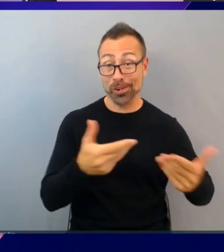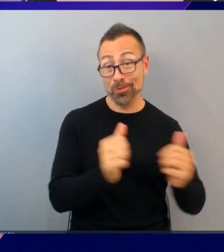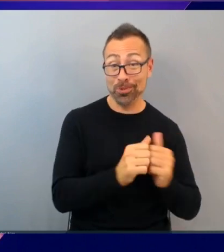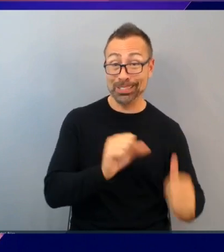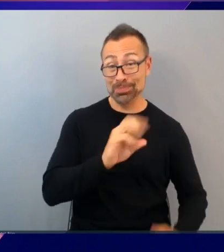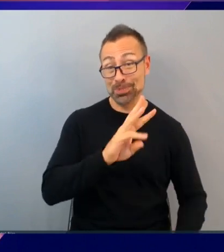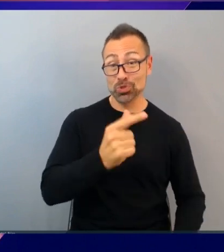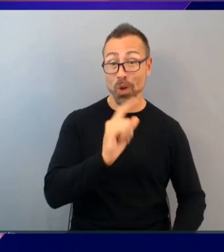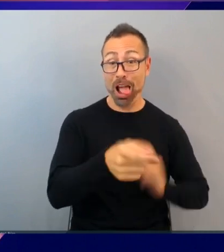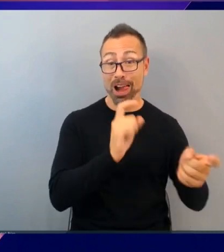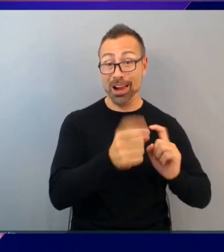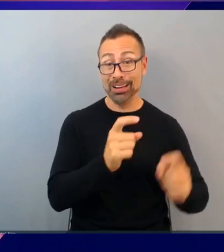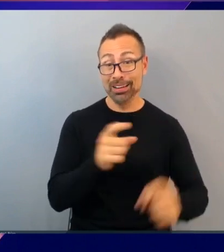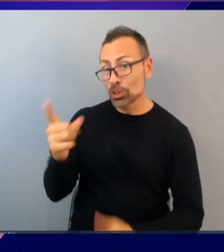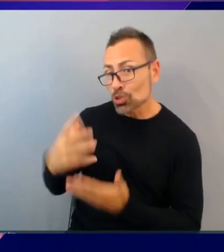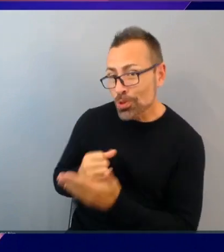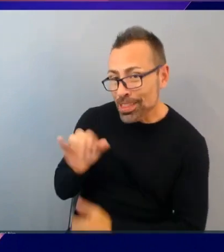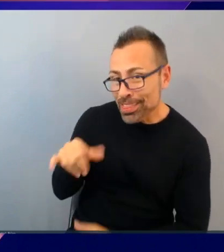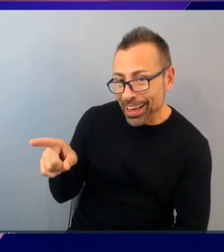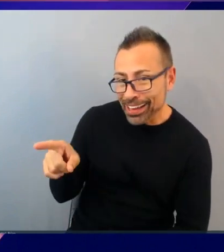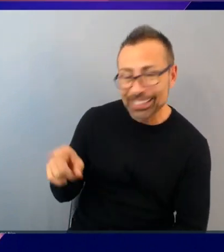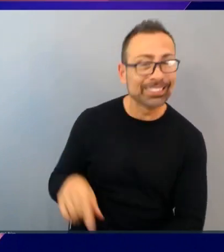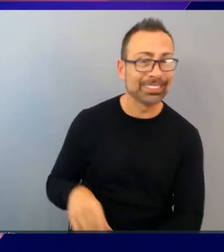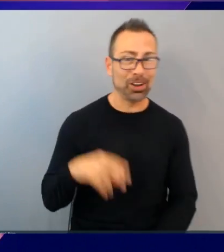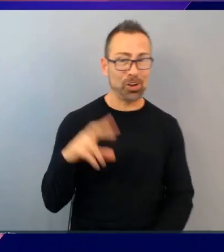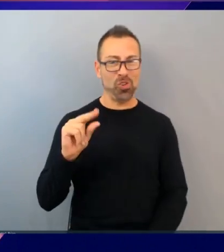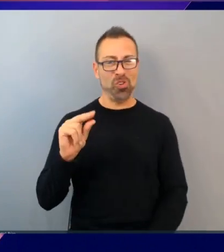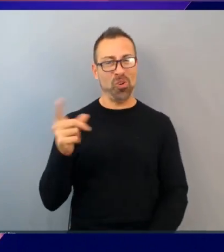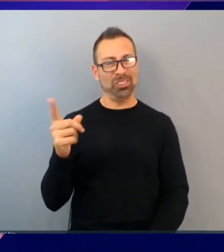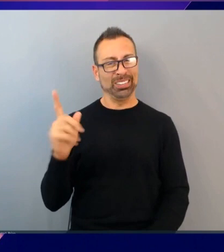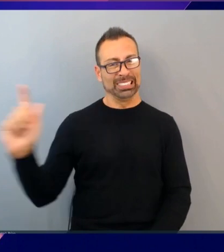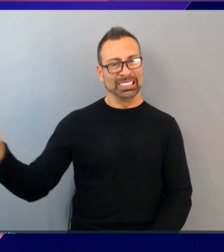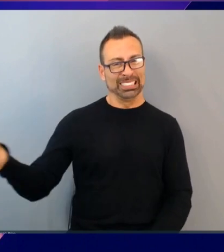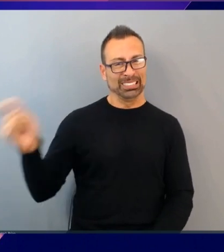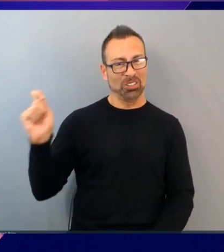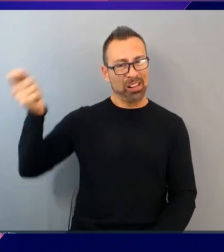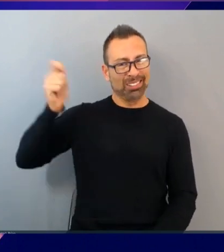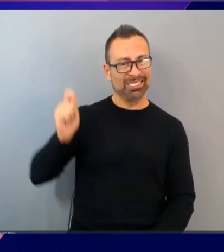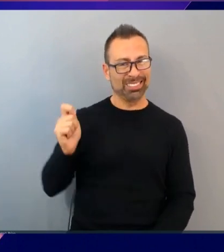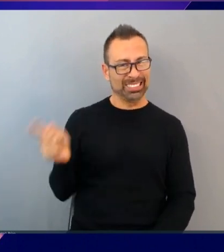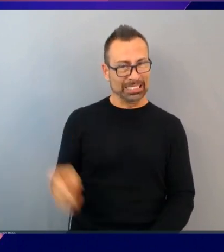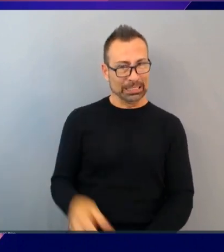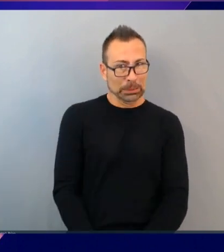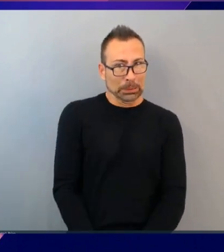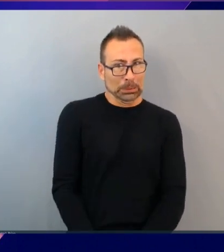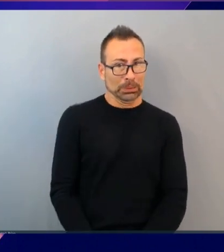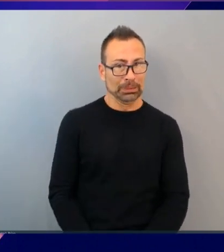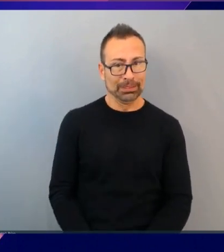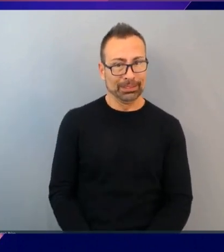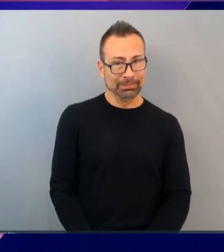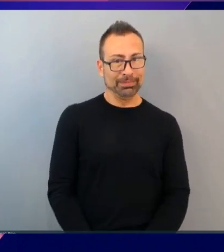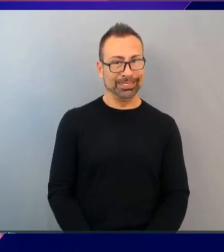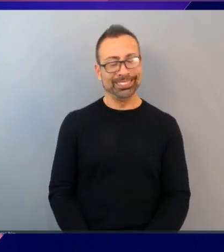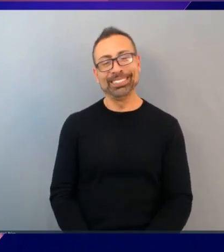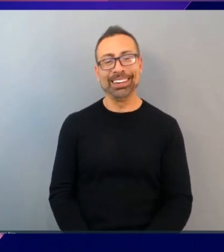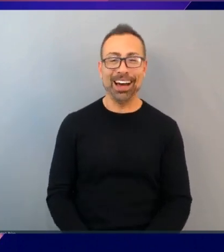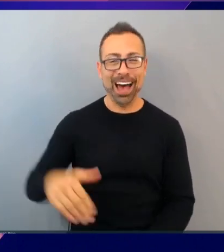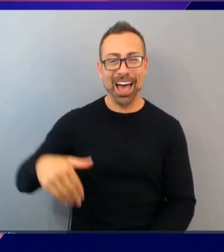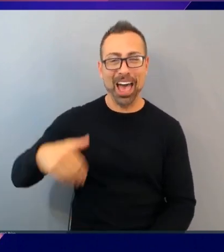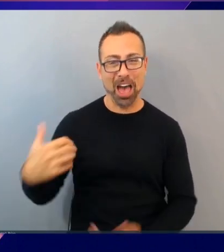And a bunch of goodies. I did not. I picked this one off of the back. Come on, Joe. Yeah. I haven't earned my stripes. That's right. And then in the Pro Division,